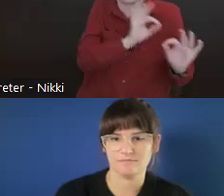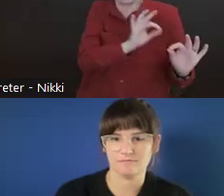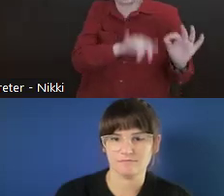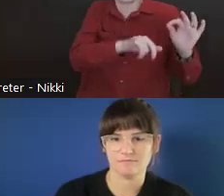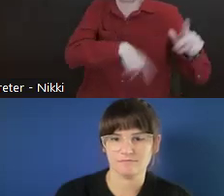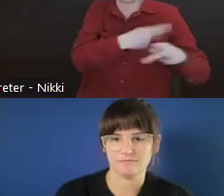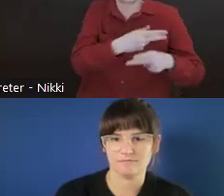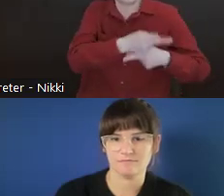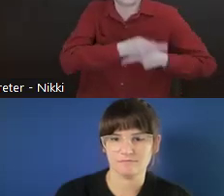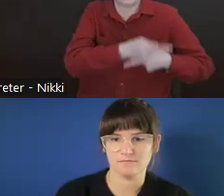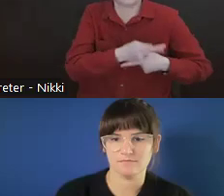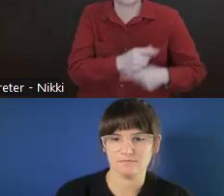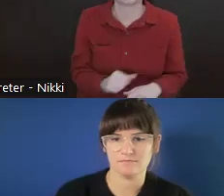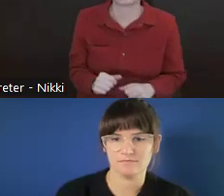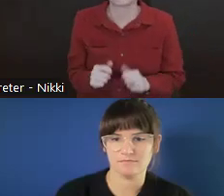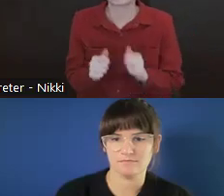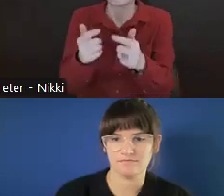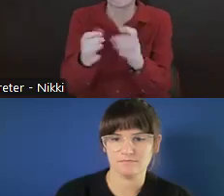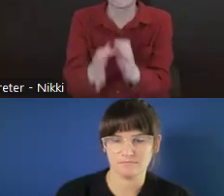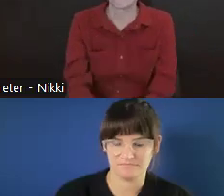to be quite effective in patients with heart disease we know that they improve